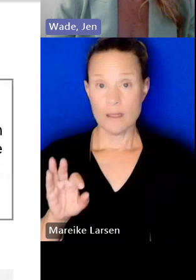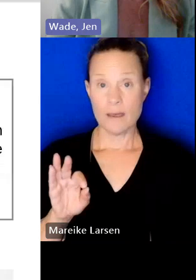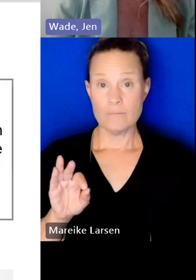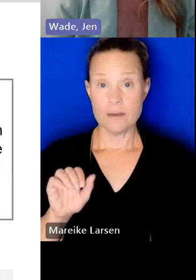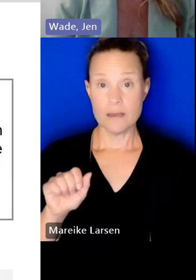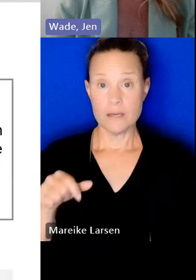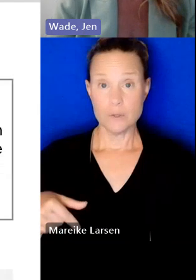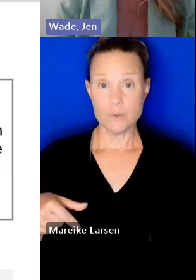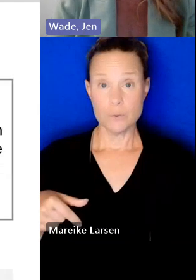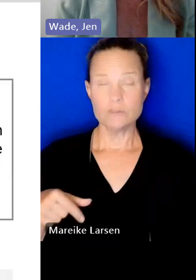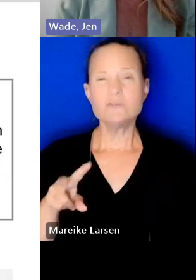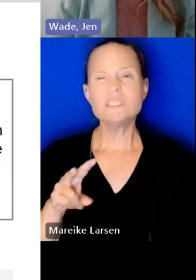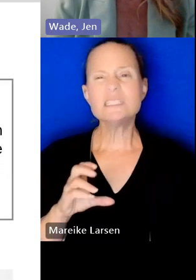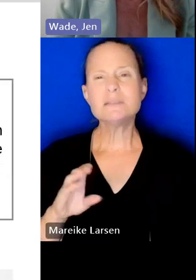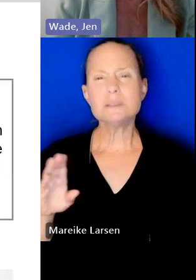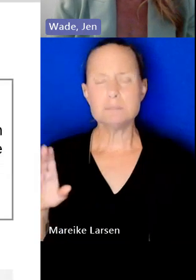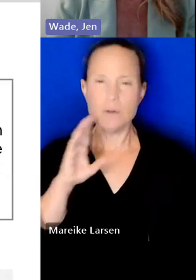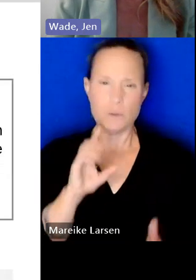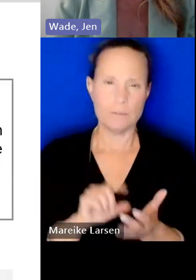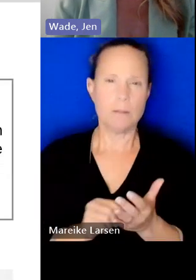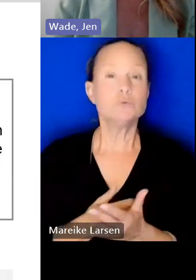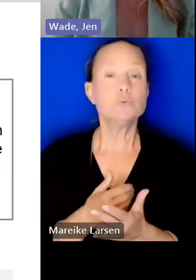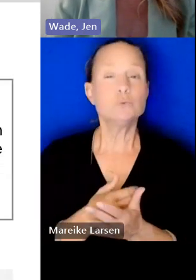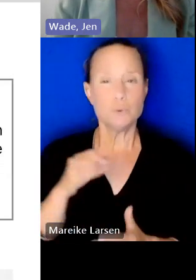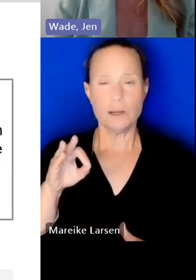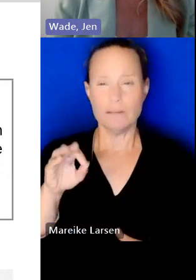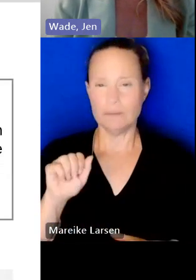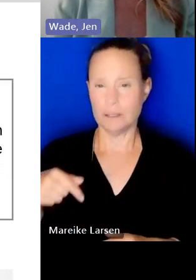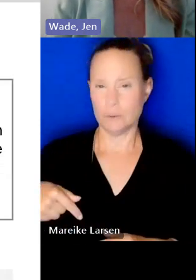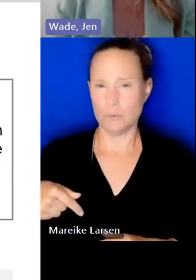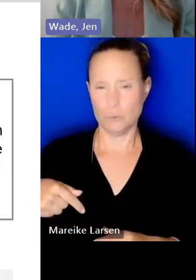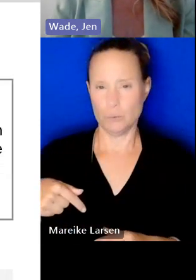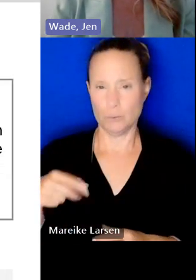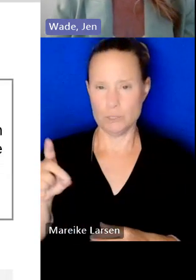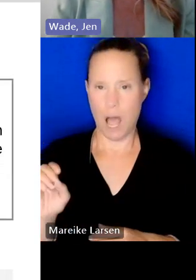FAQ SVCBB will publish a new FAQ document that includes responses to questions